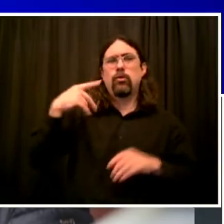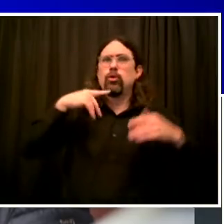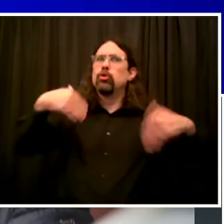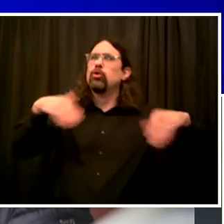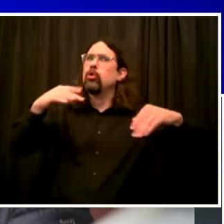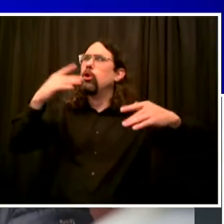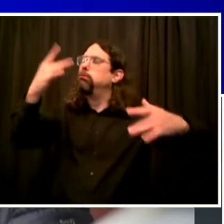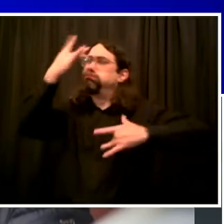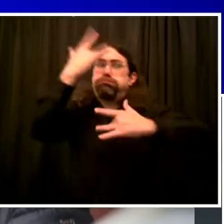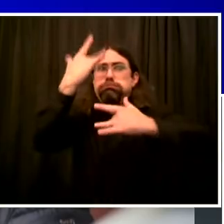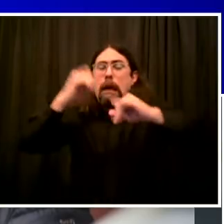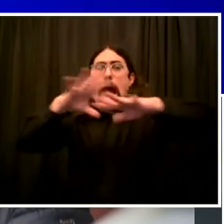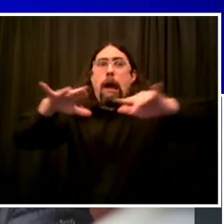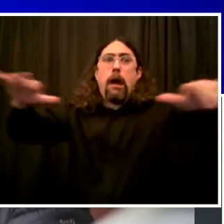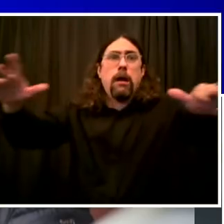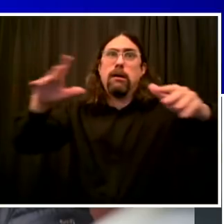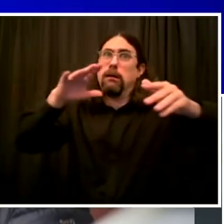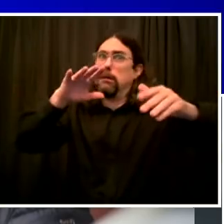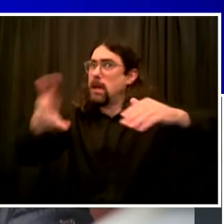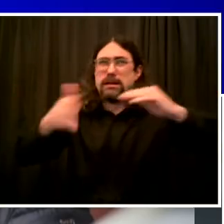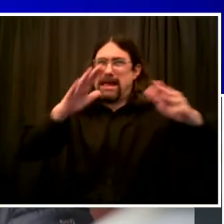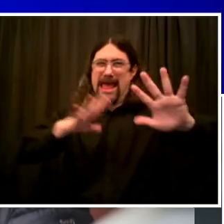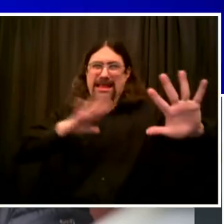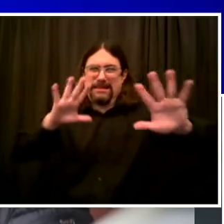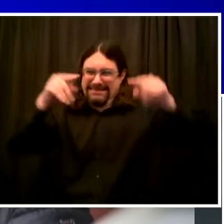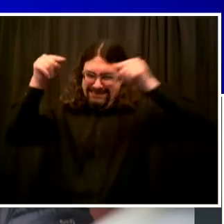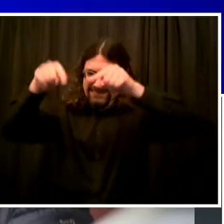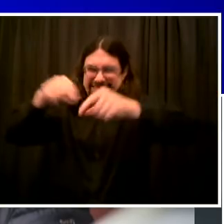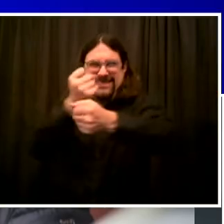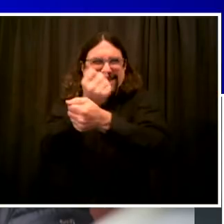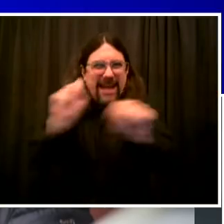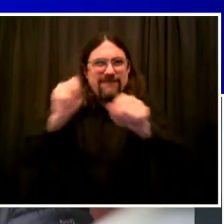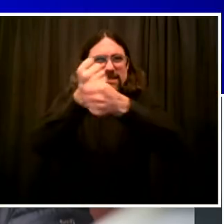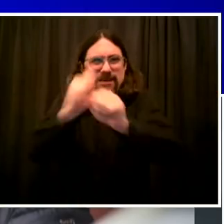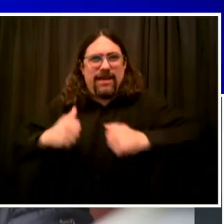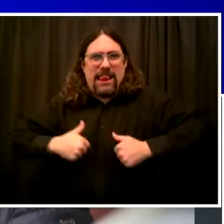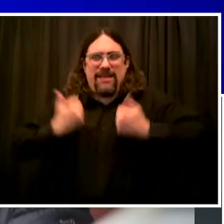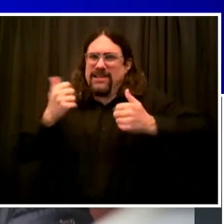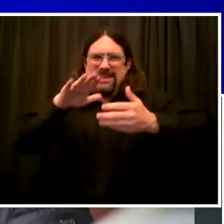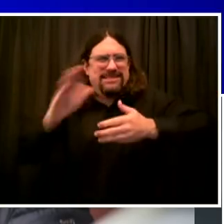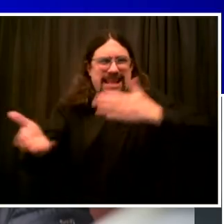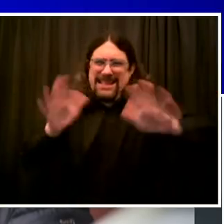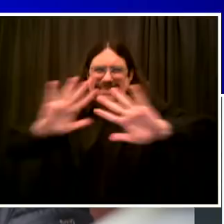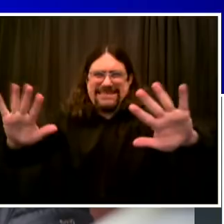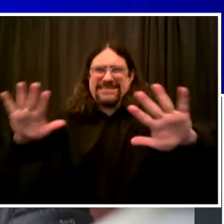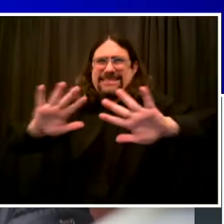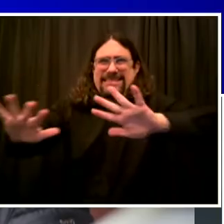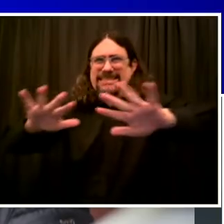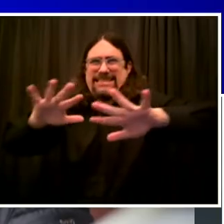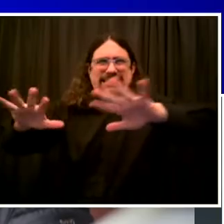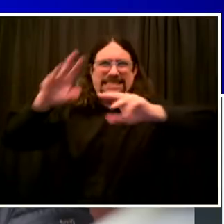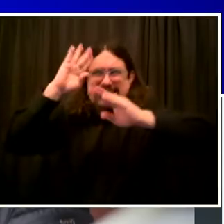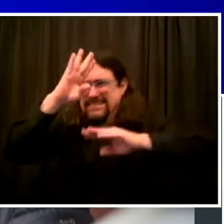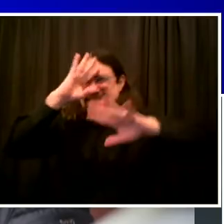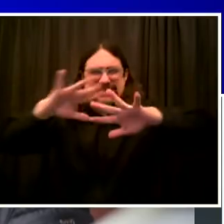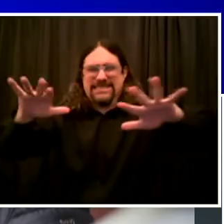GETTING TESTING OUT TO COMMUNITIES. MORE AND MORE PPEs AVAILABLE, PERSONNEL AVAILABLE. THE SITUATION IS